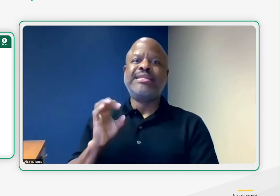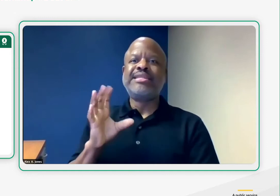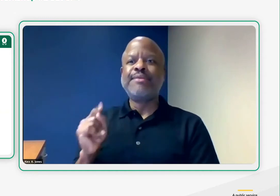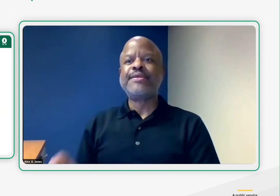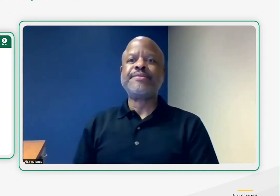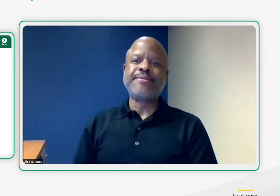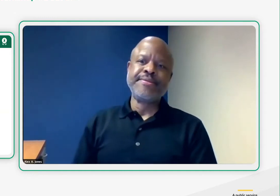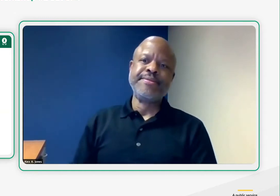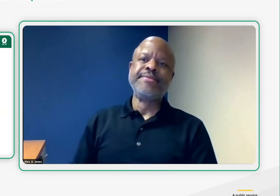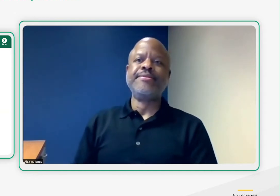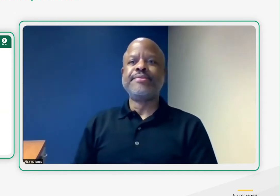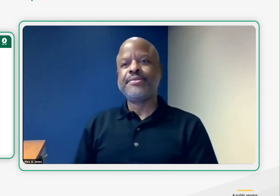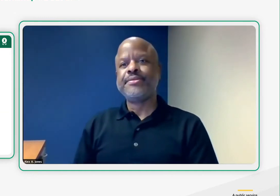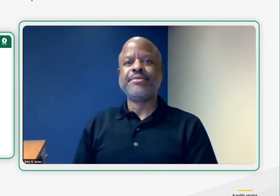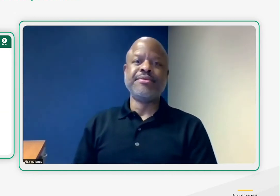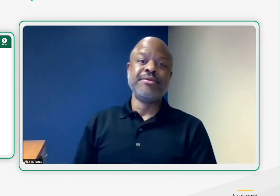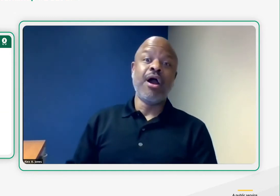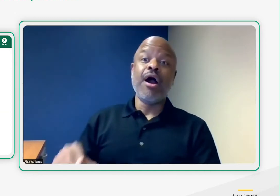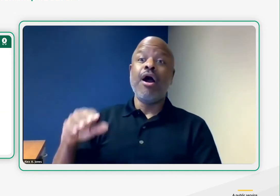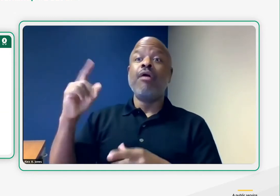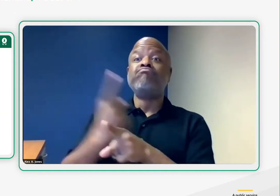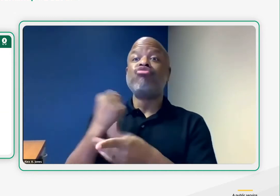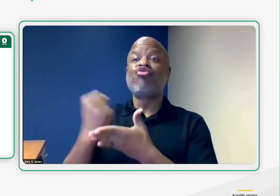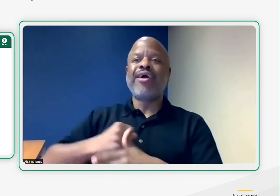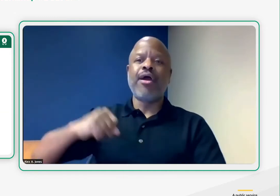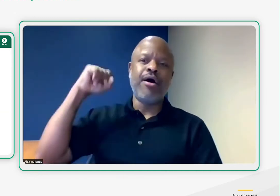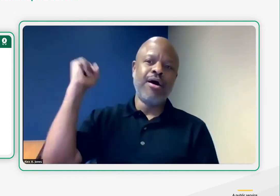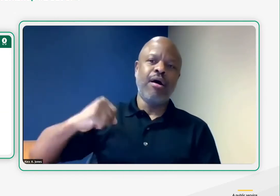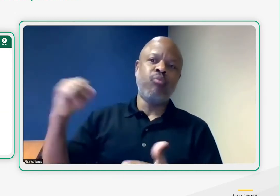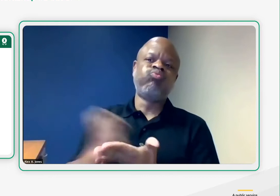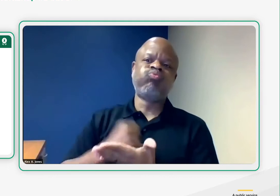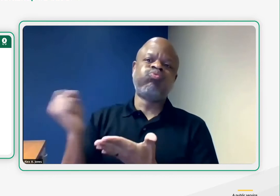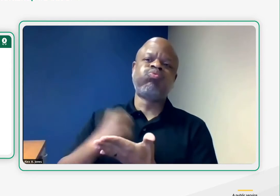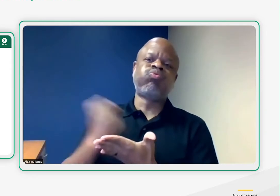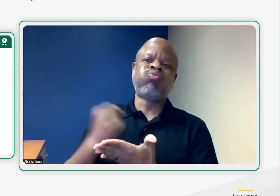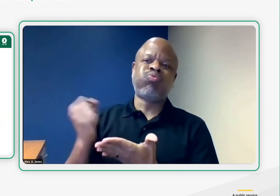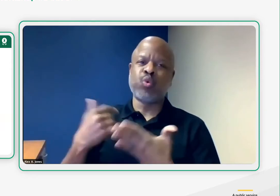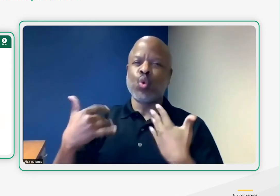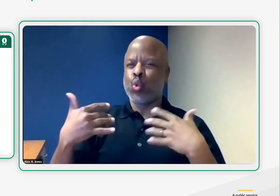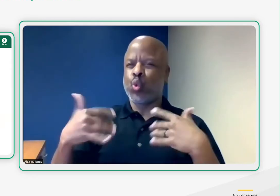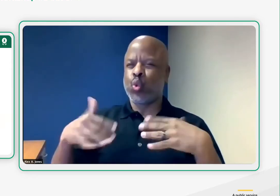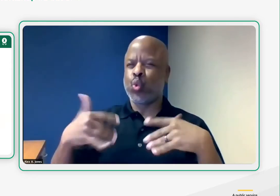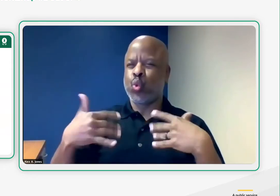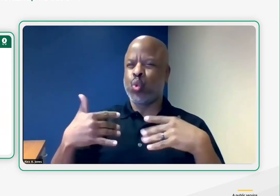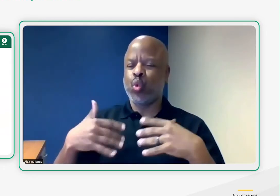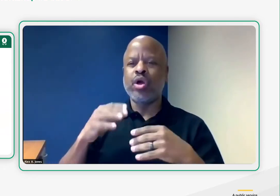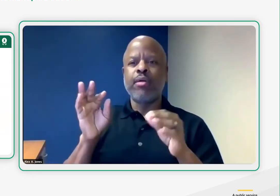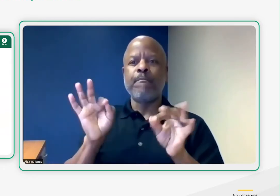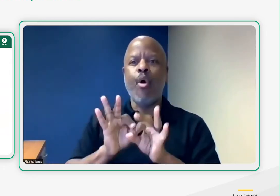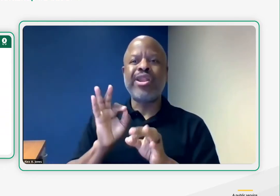You know, again, with the debit, you're like, “Okay.” But when you're paying for something regularly with your credit cards, you’re like “All right, I got this.”